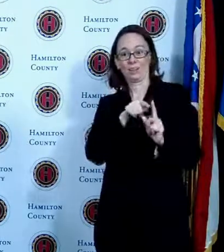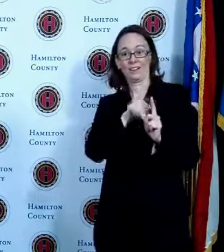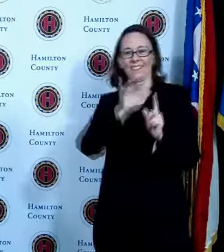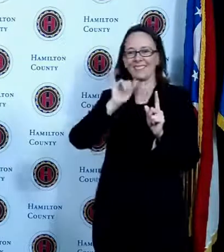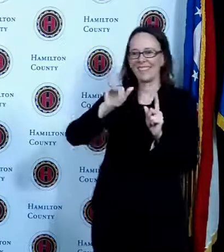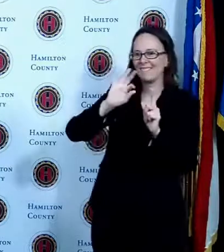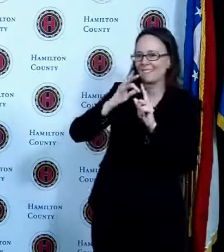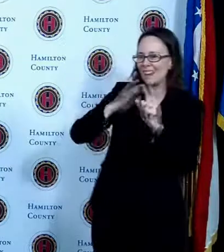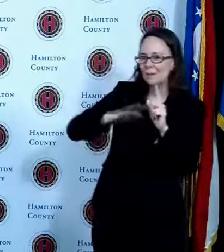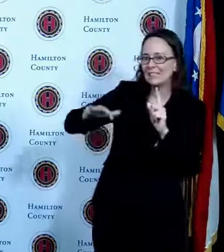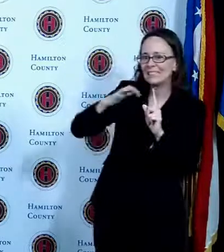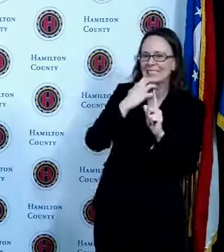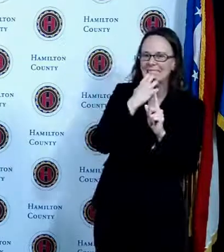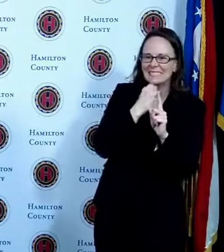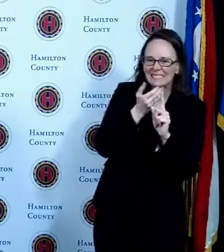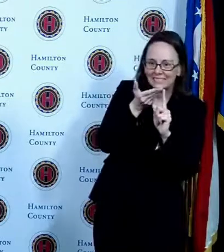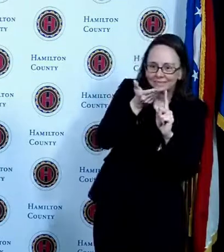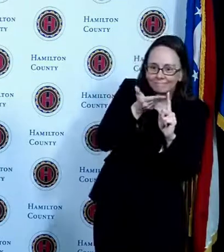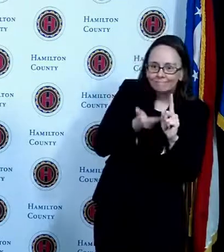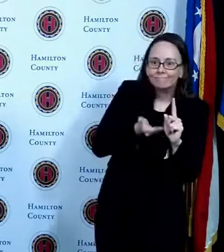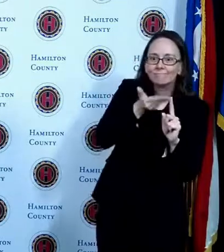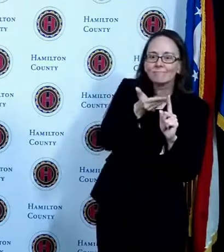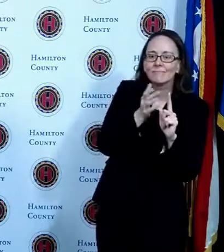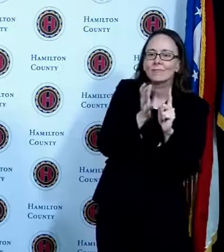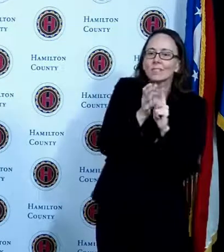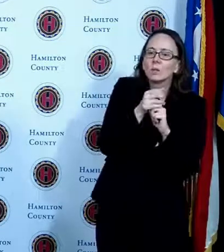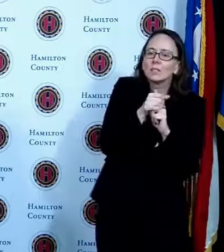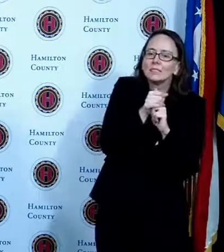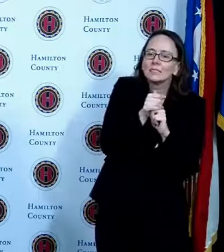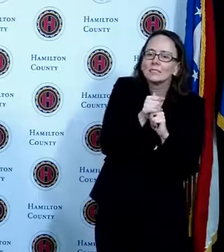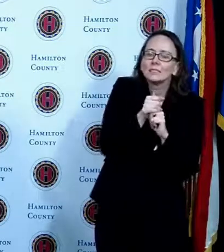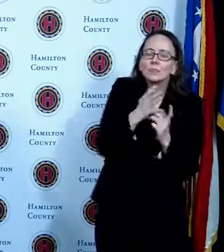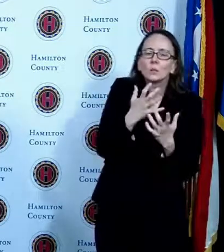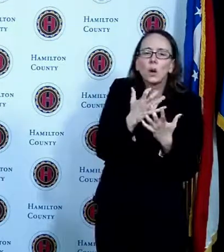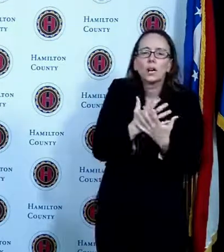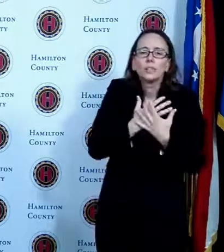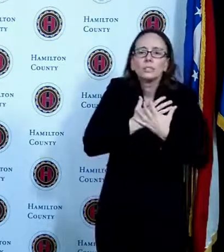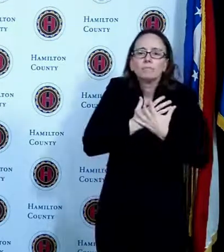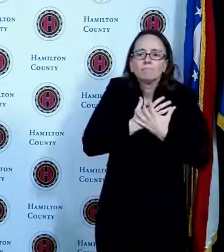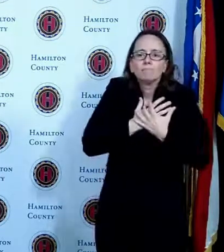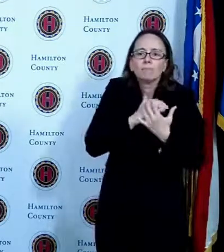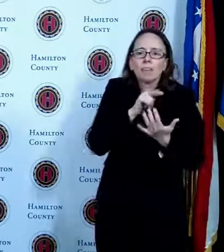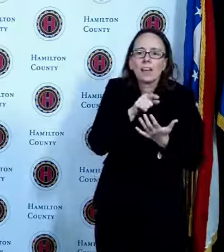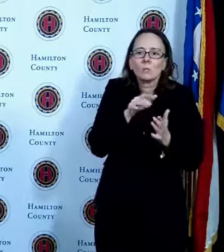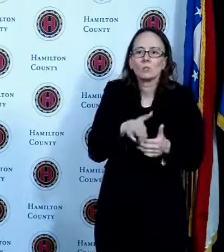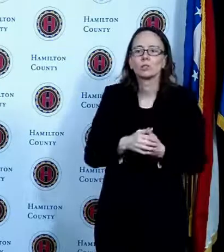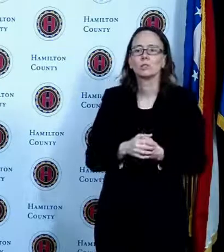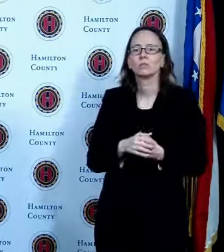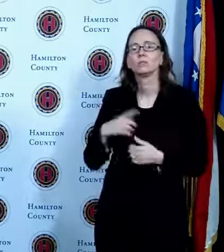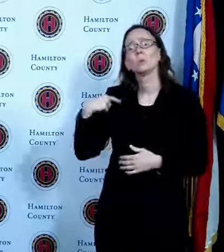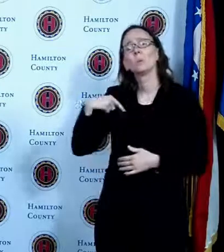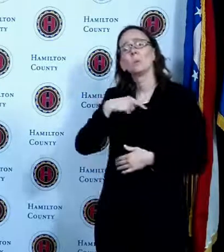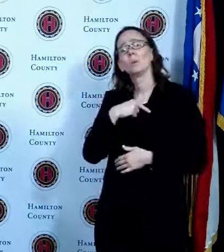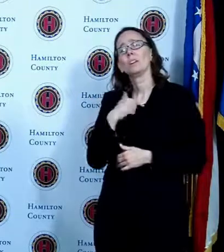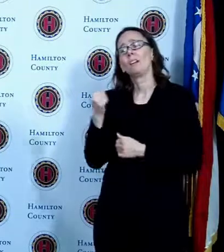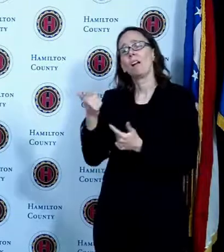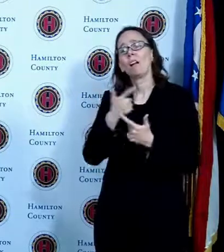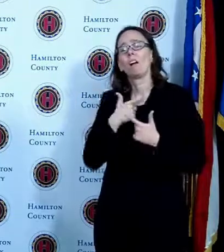so if we're gonna take backlash for enabling I think all of us have broad shoulders and say we'll do it because our ultimate goal is to save lives and